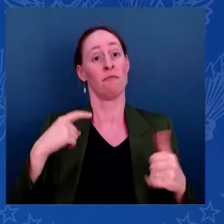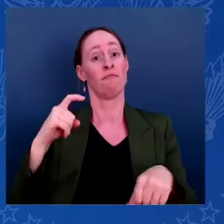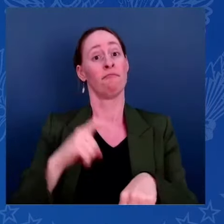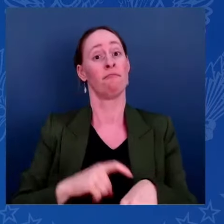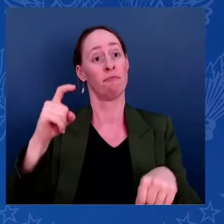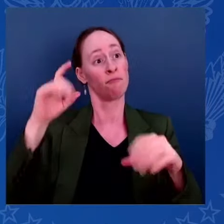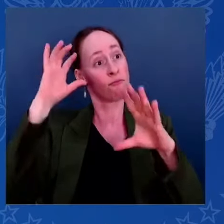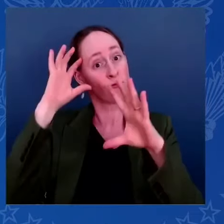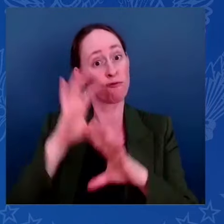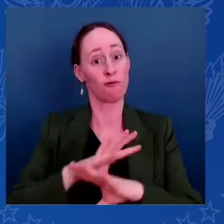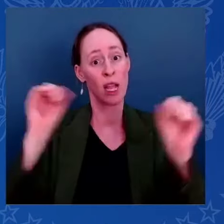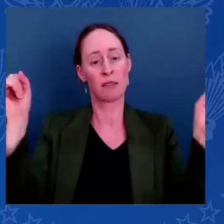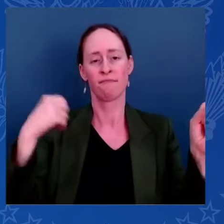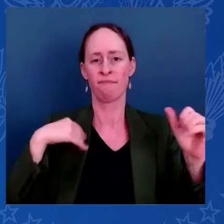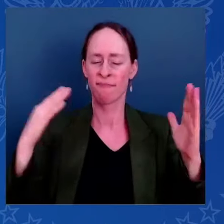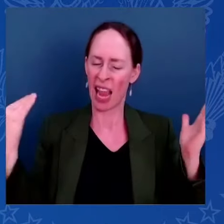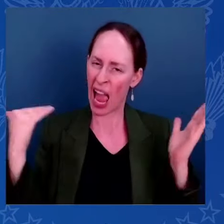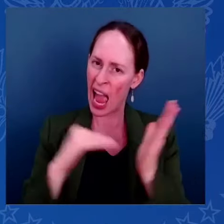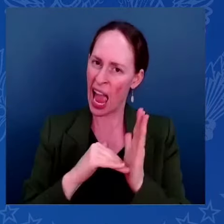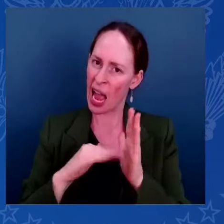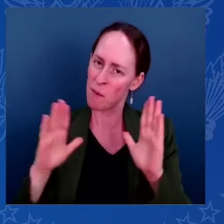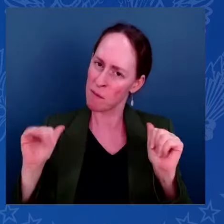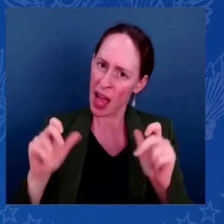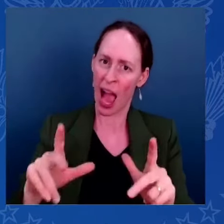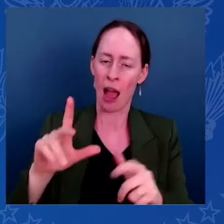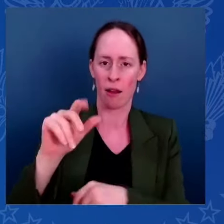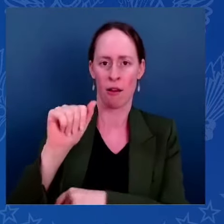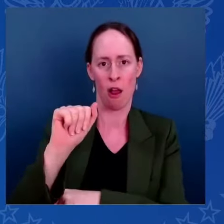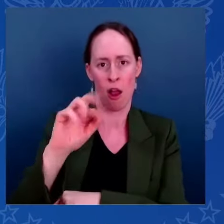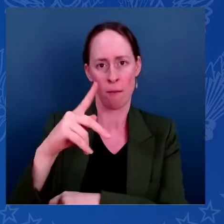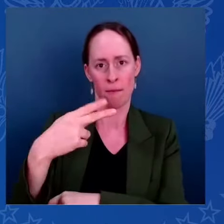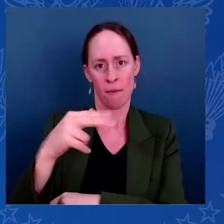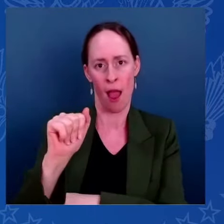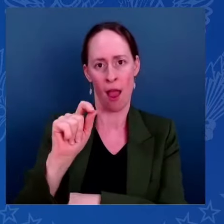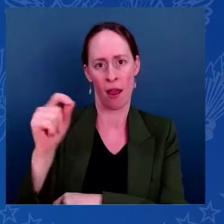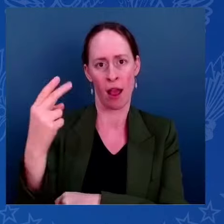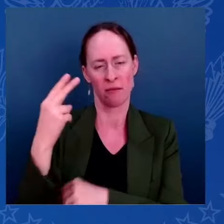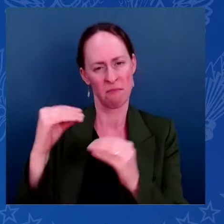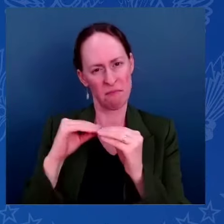Advanced Research Projects Agency for Health. The idea is -- as the --